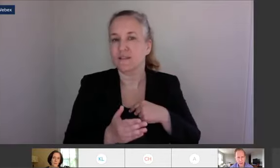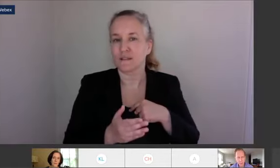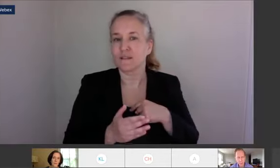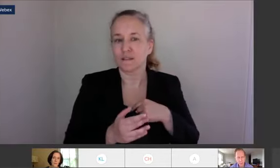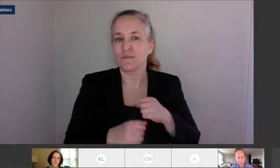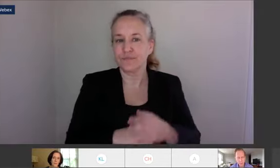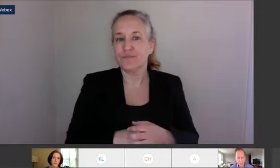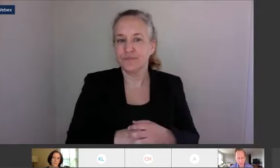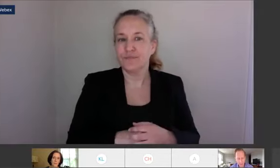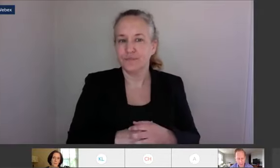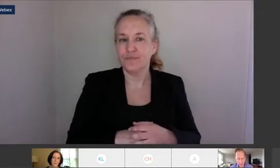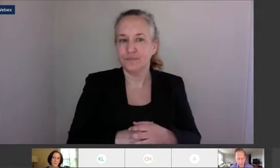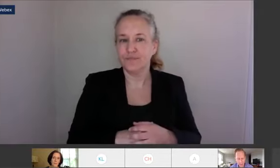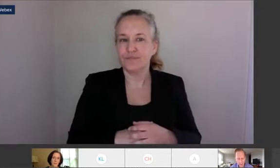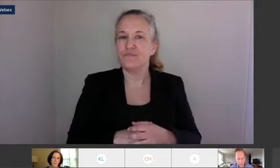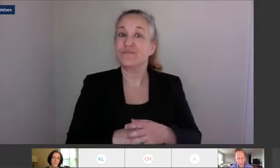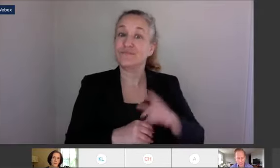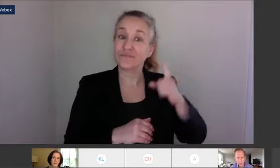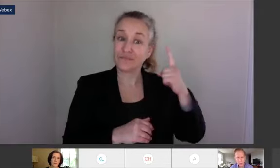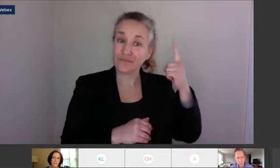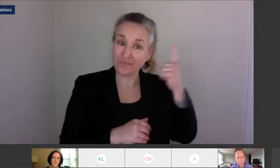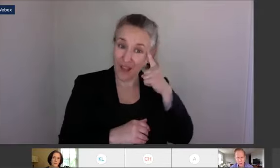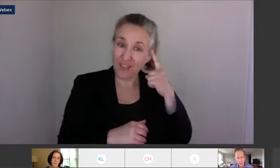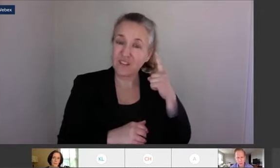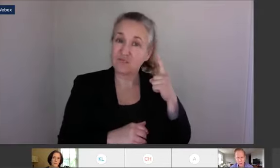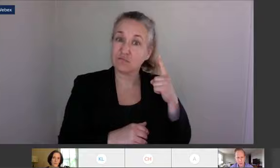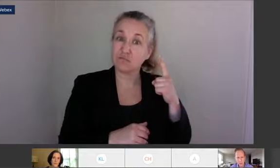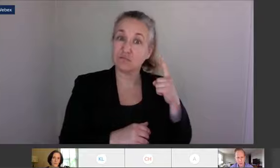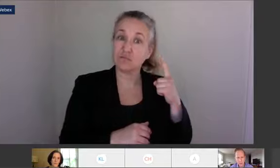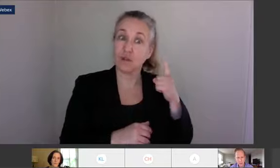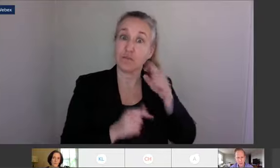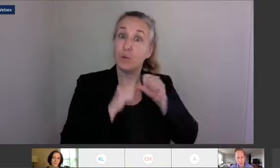believe that was an option to opt in to being on the permanent list not an